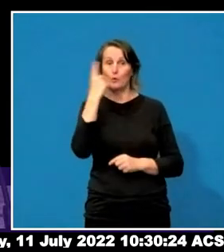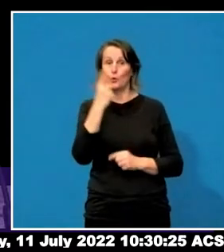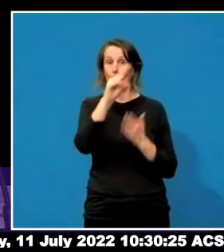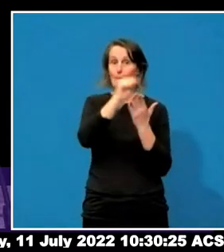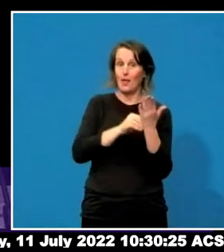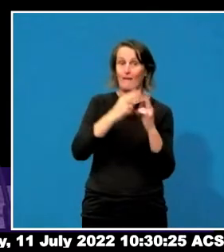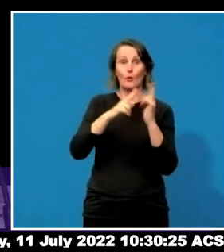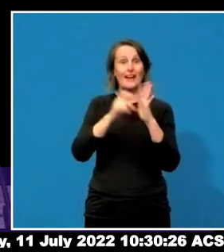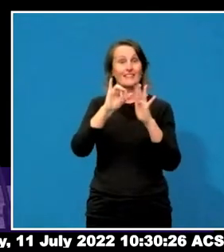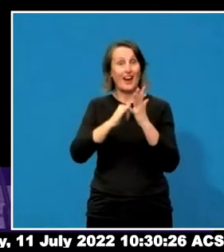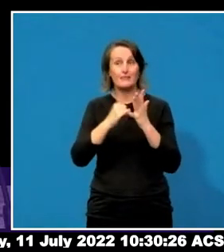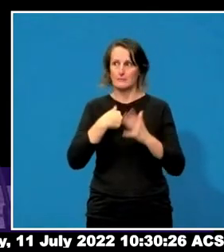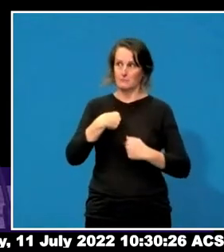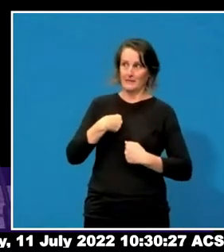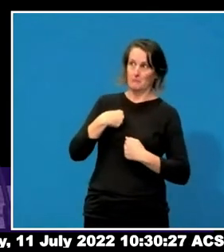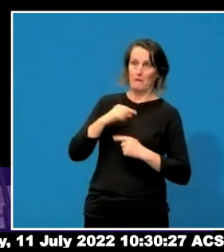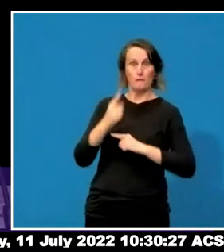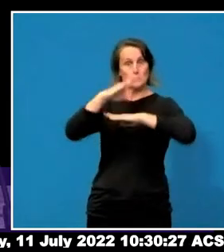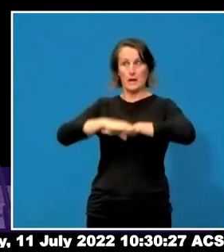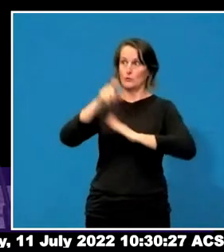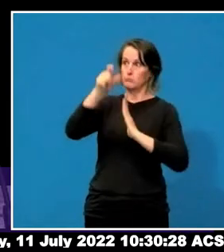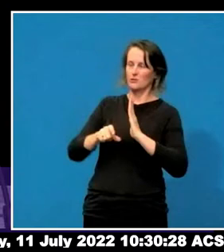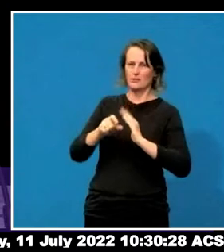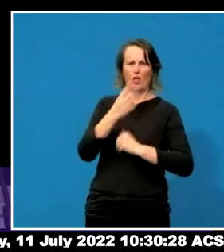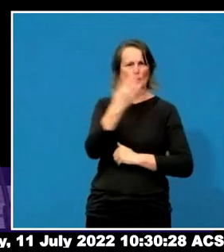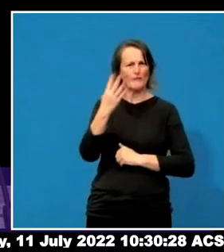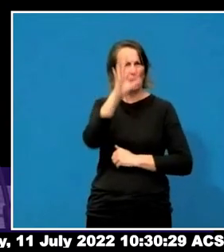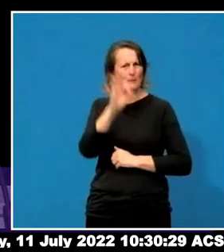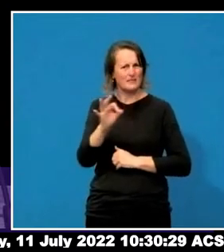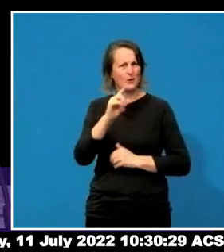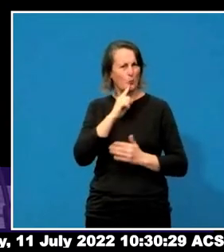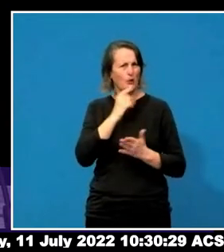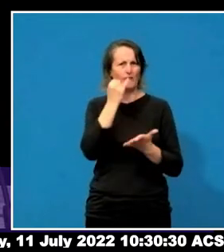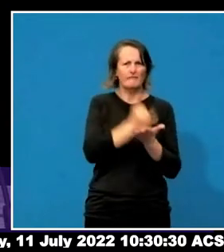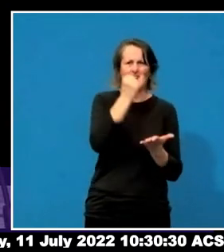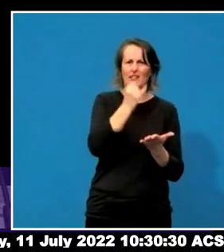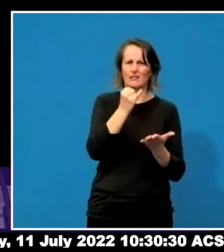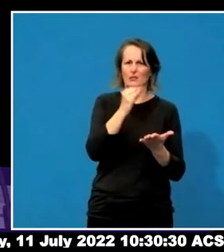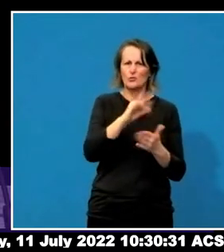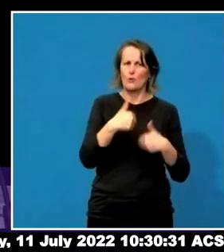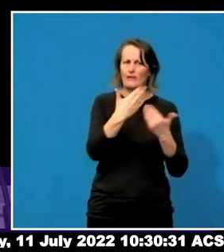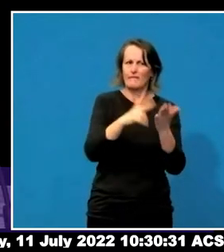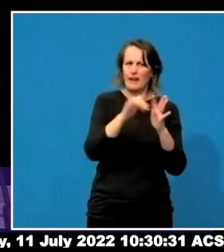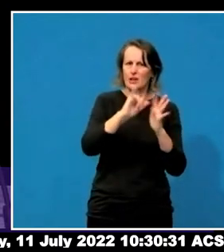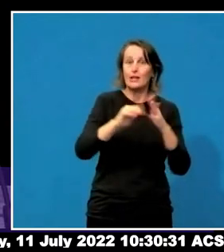as ineligible for the NDIS, compared to 28 per cent of applicants who said they were not First Nations people.